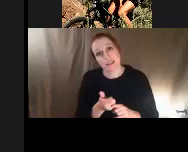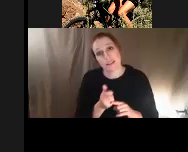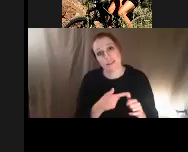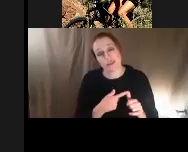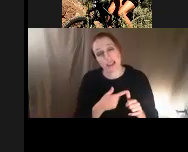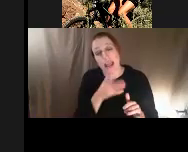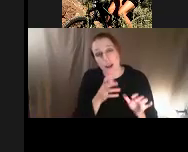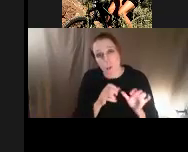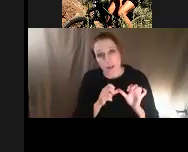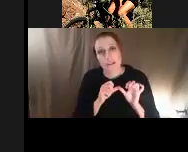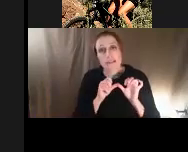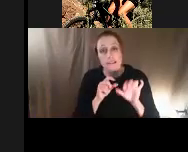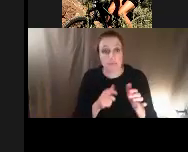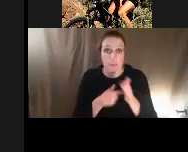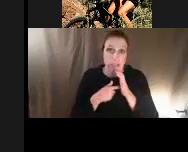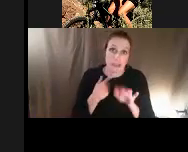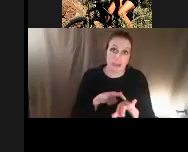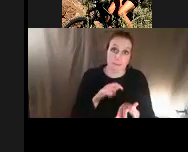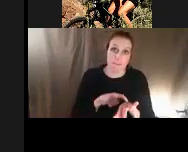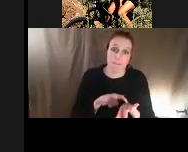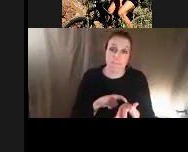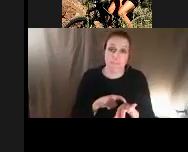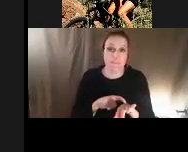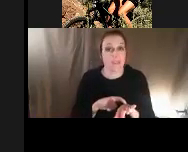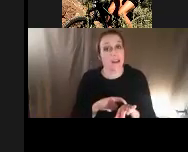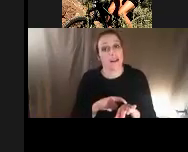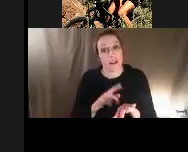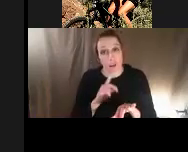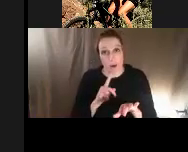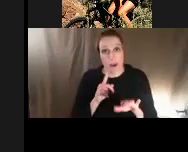superficial piece because once you do that part,